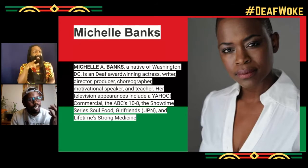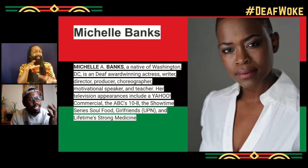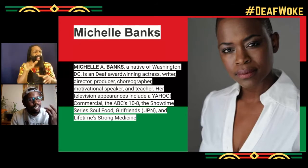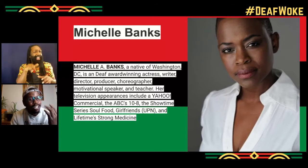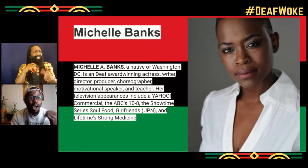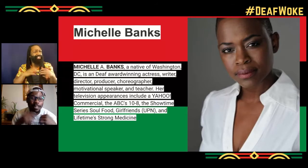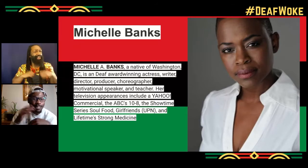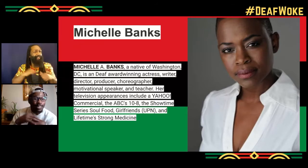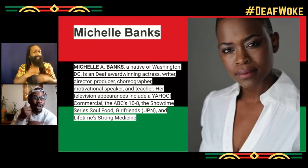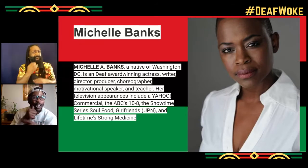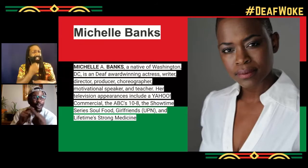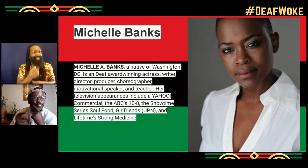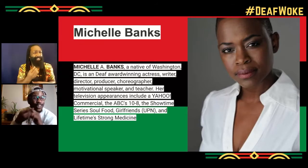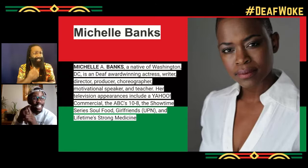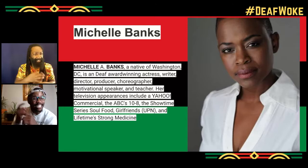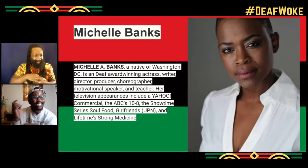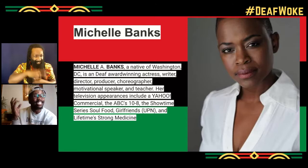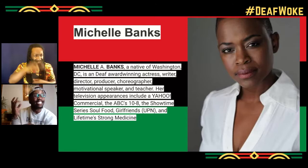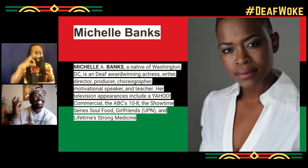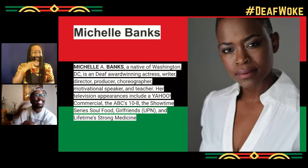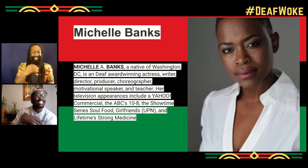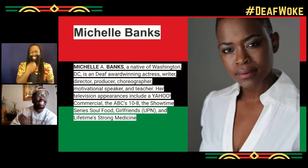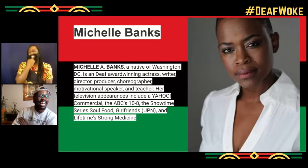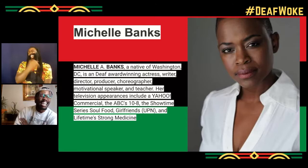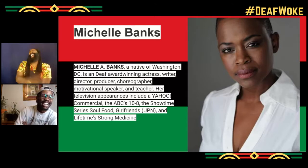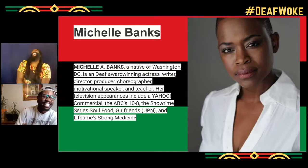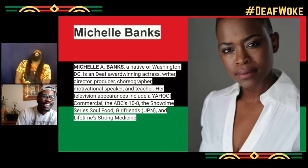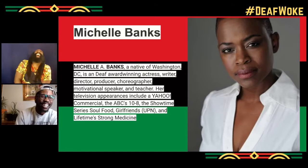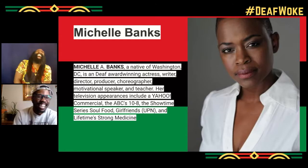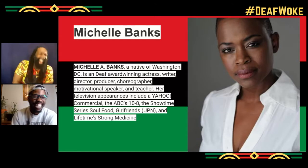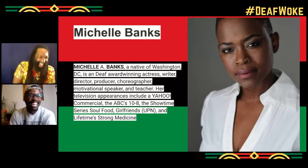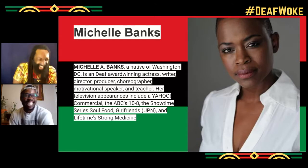She's been on Showtime. She was on Showtime series, Soul Food.